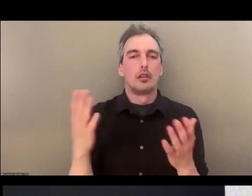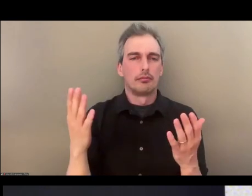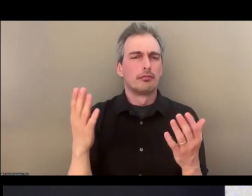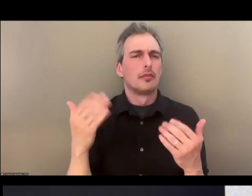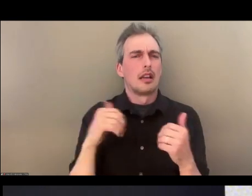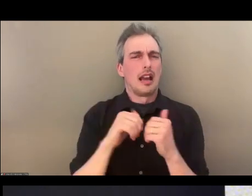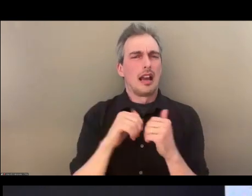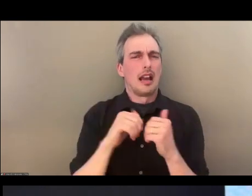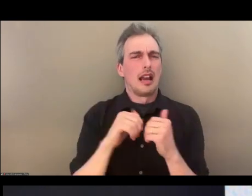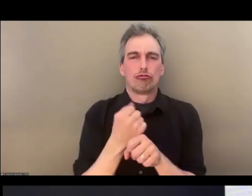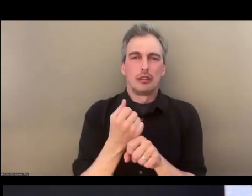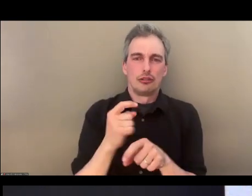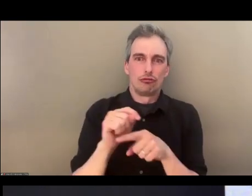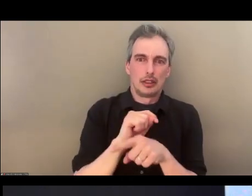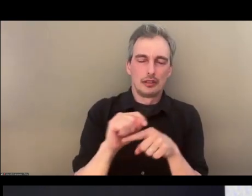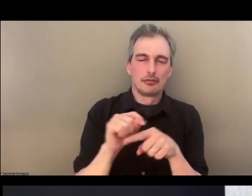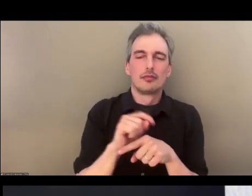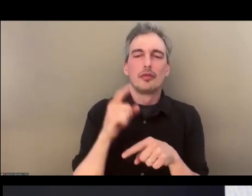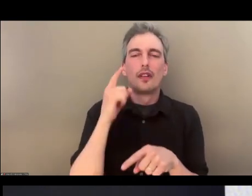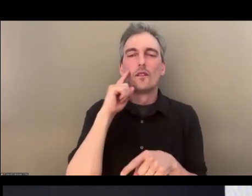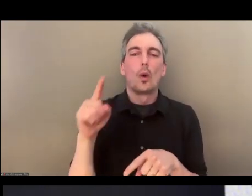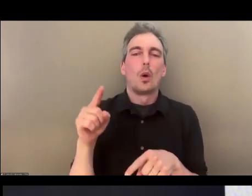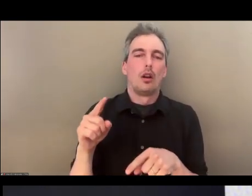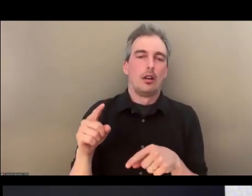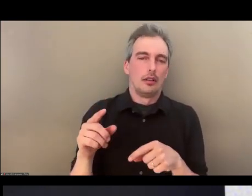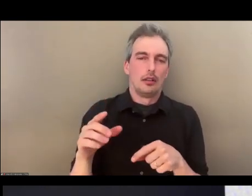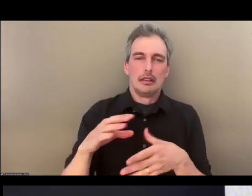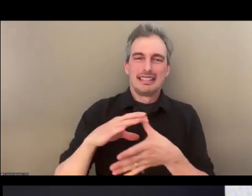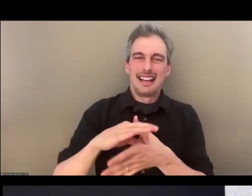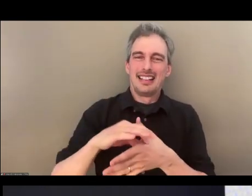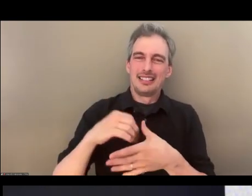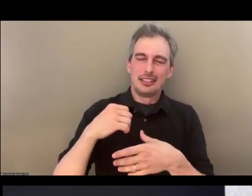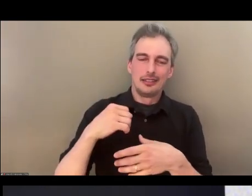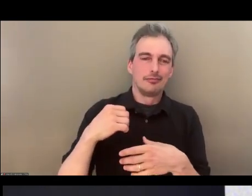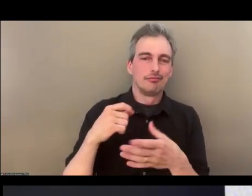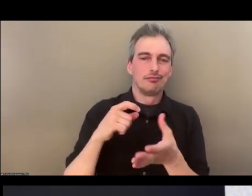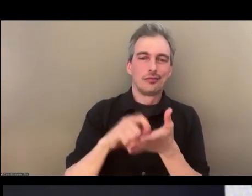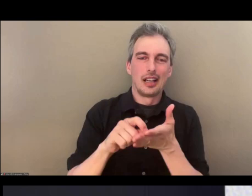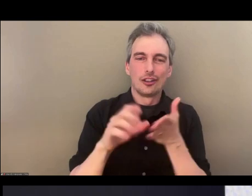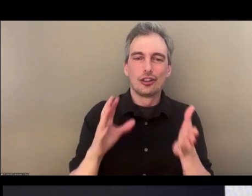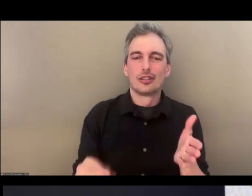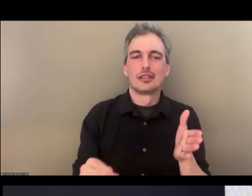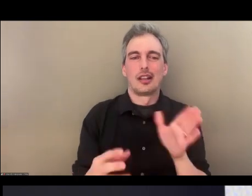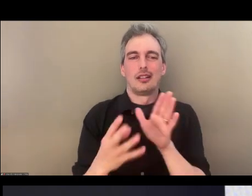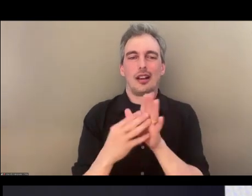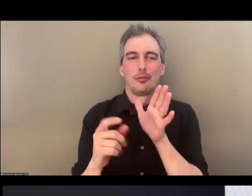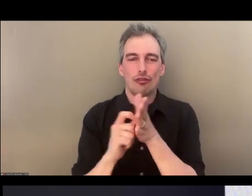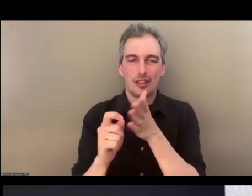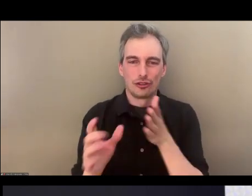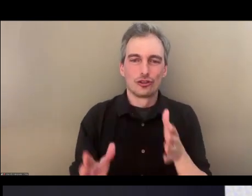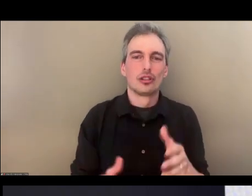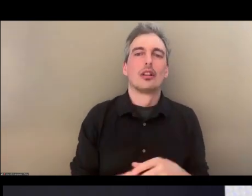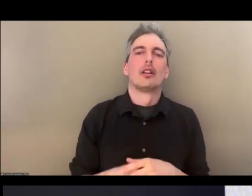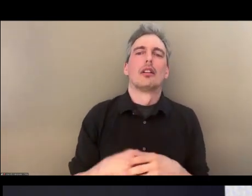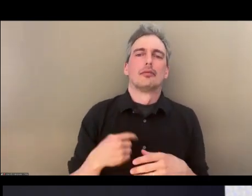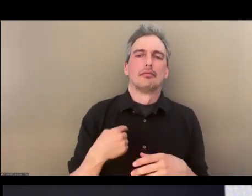text, link text, heading text, tables, lists, color contrast, color alone,